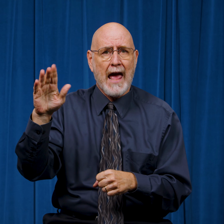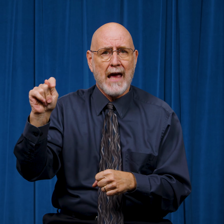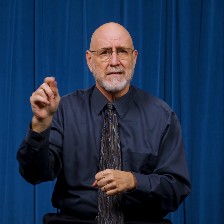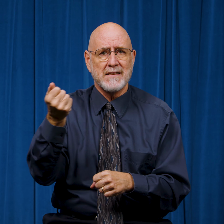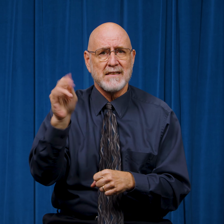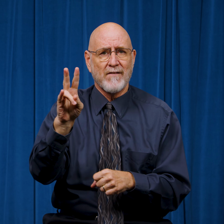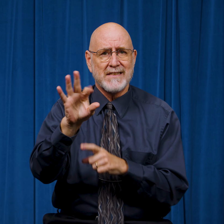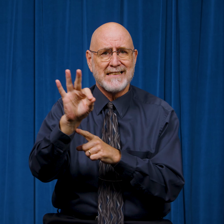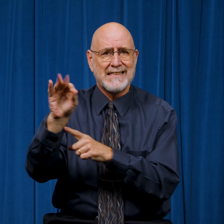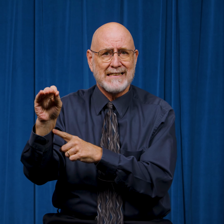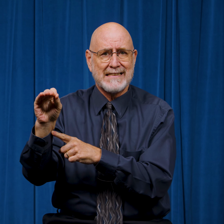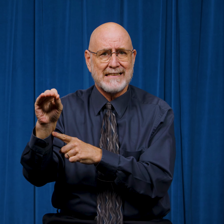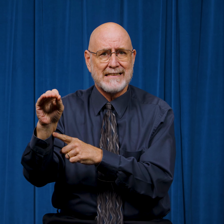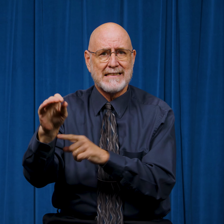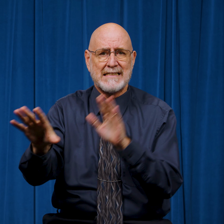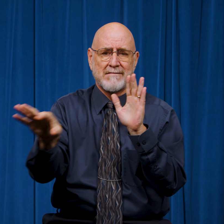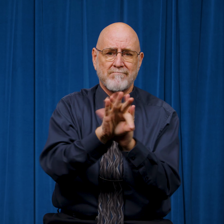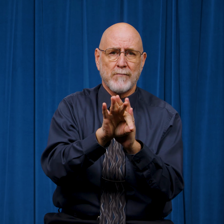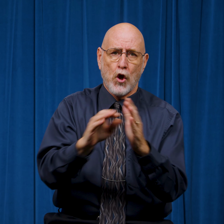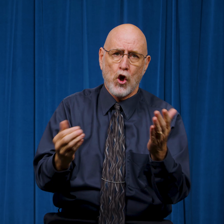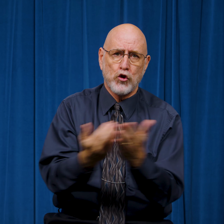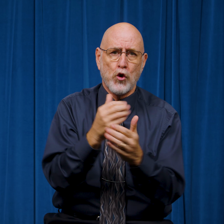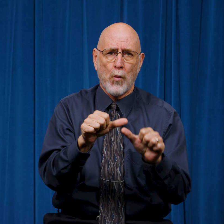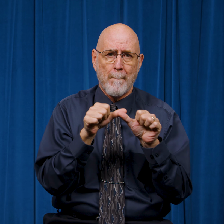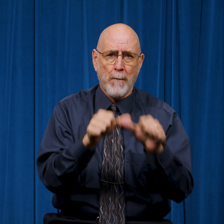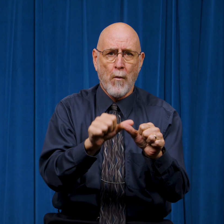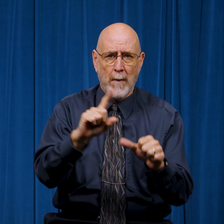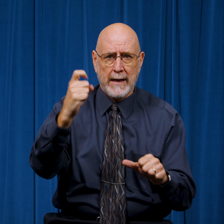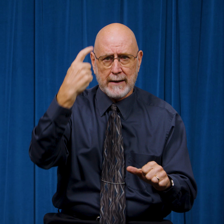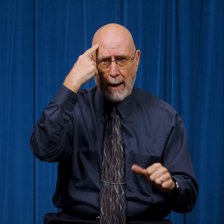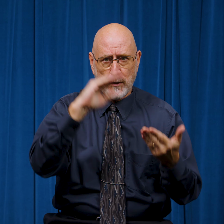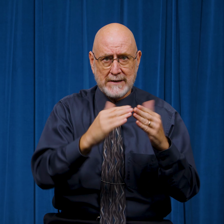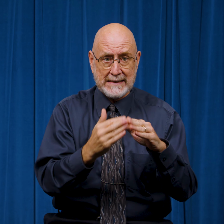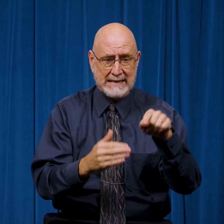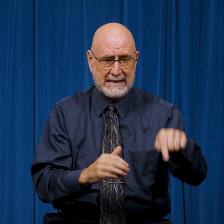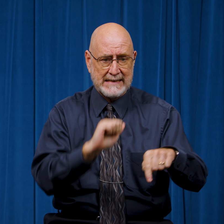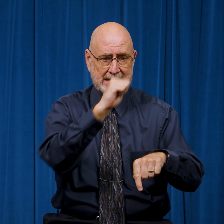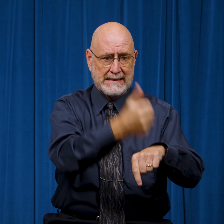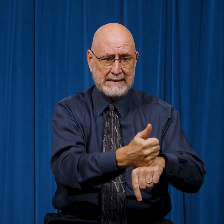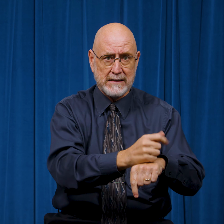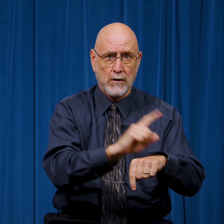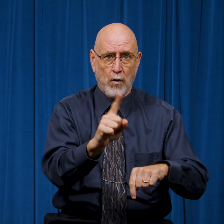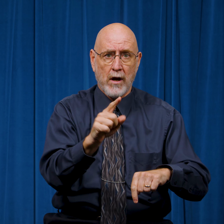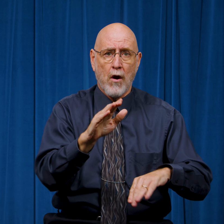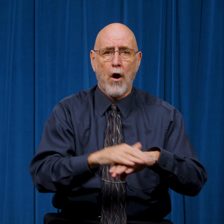officially designating a new permanent capital city to be established and built on the Potomac River.